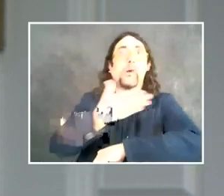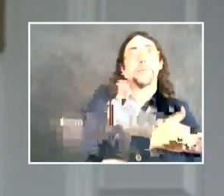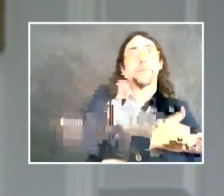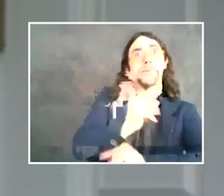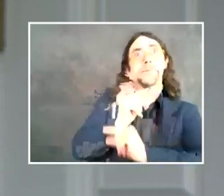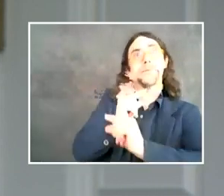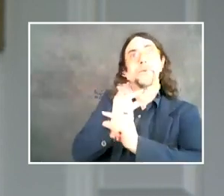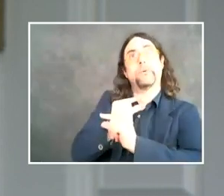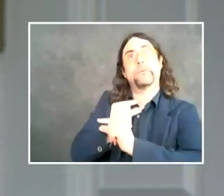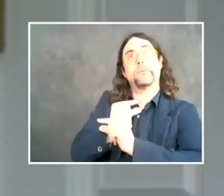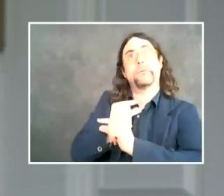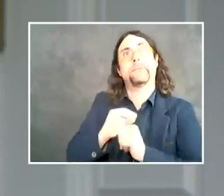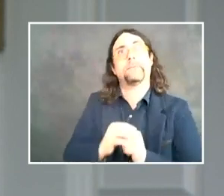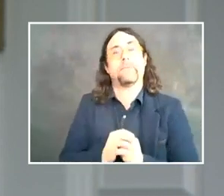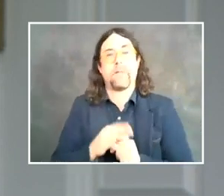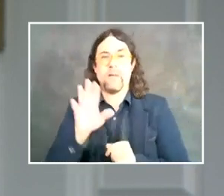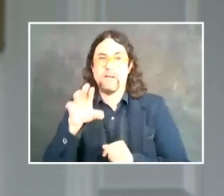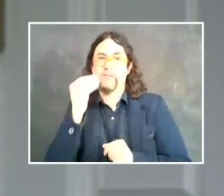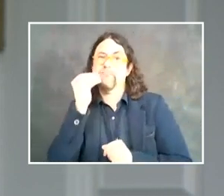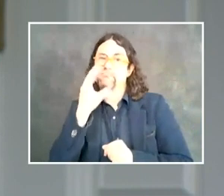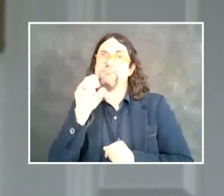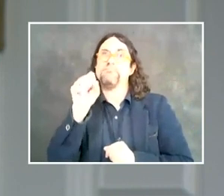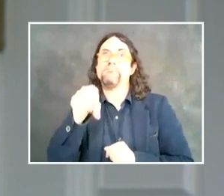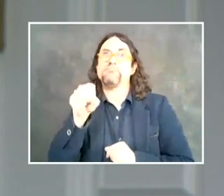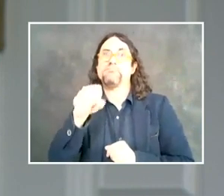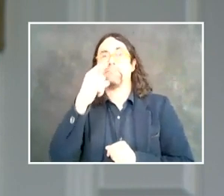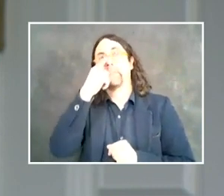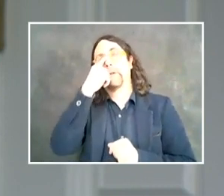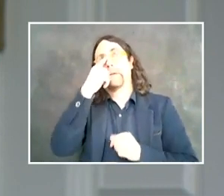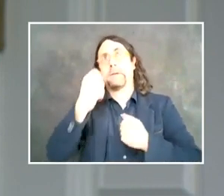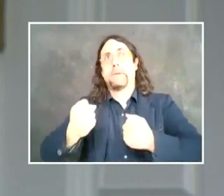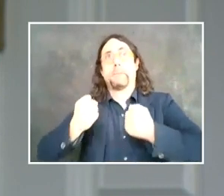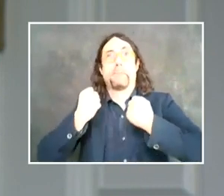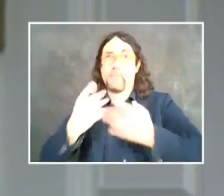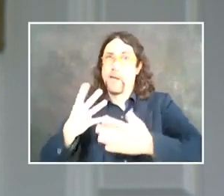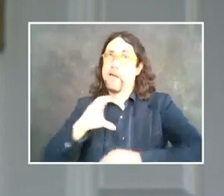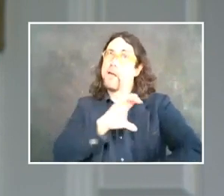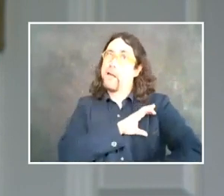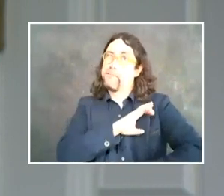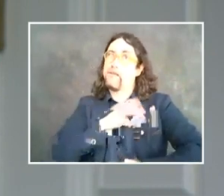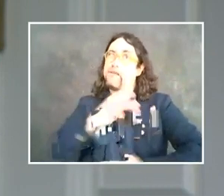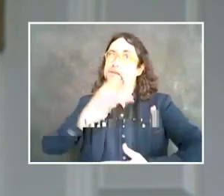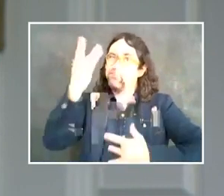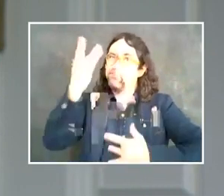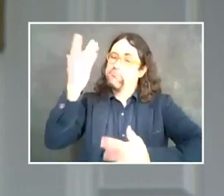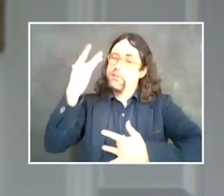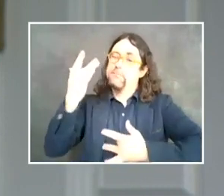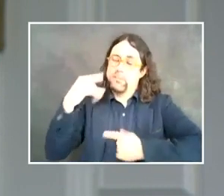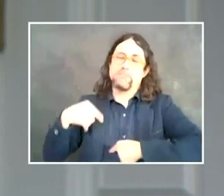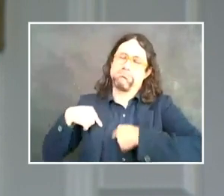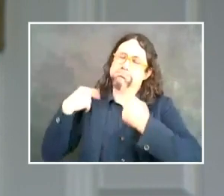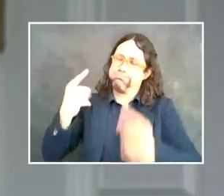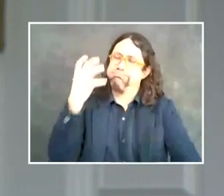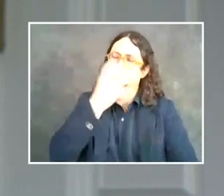THANK GOD. IN TERMS OF OUR SICK RATES. ONE OF THE THINGS WE'RE WATCHING CLOSELY IS WHO IS AT